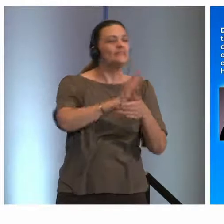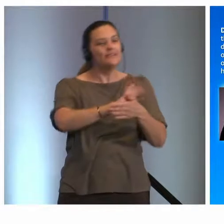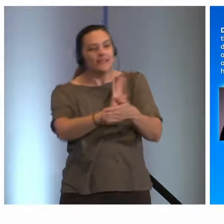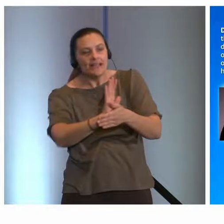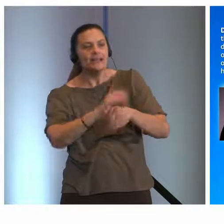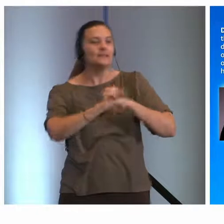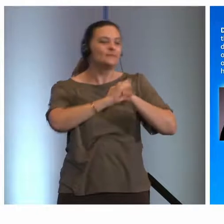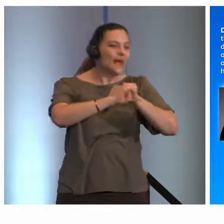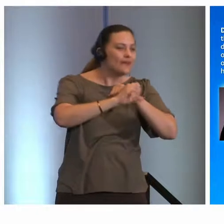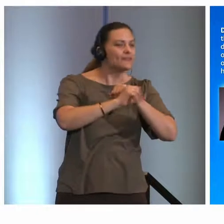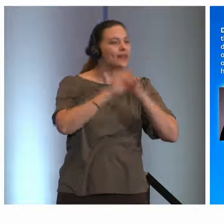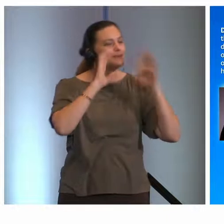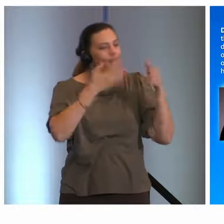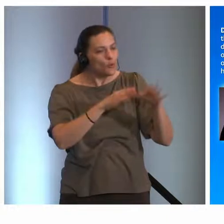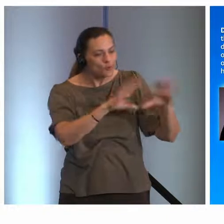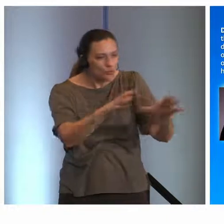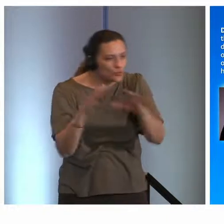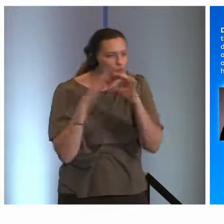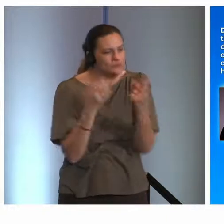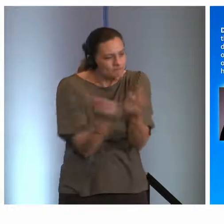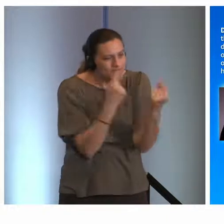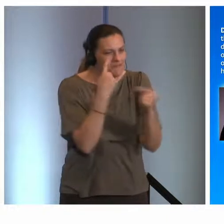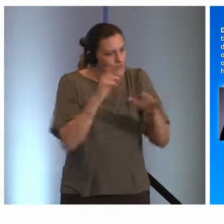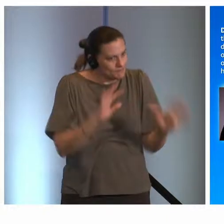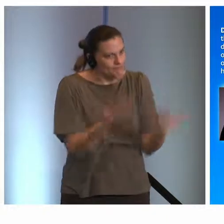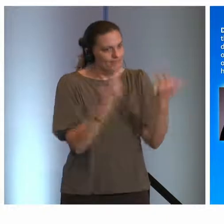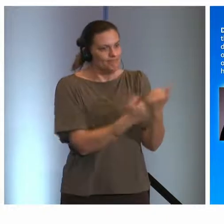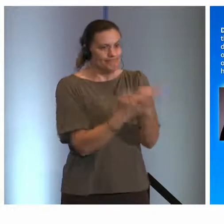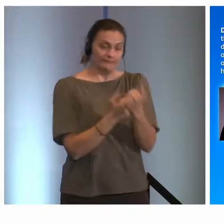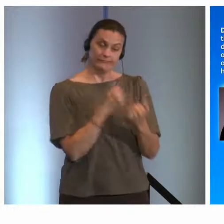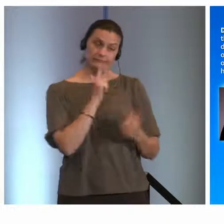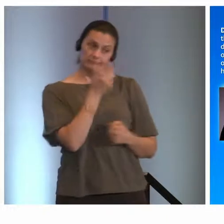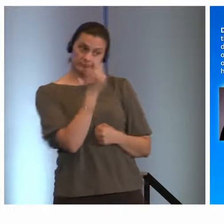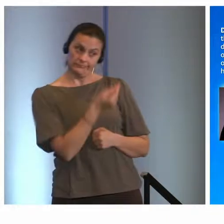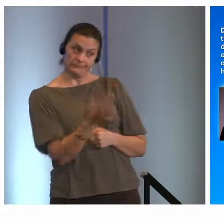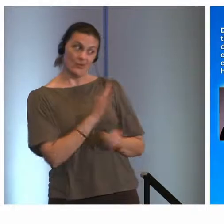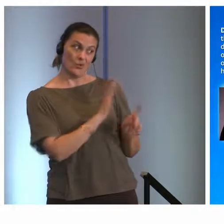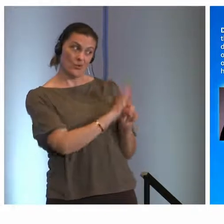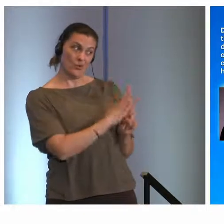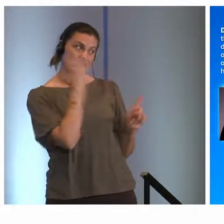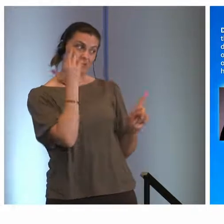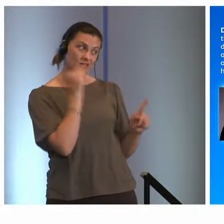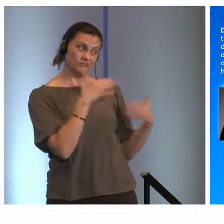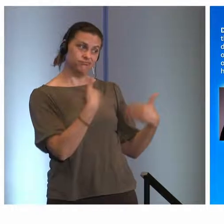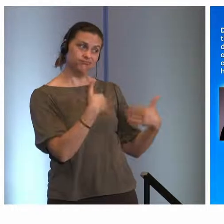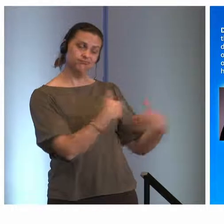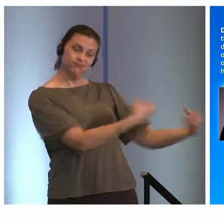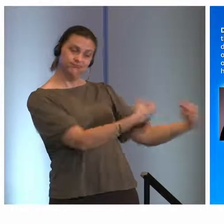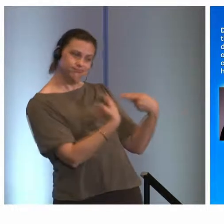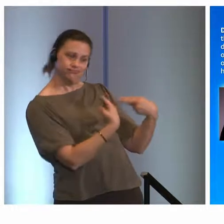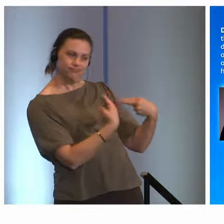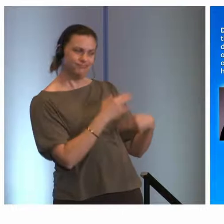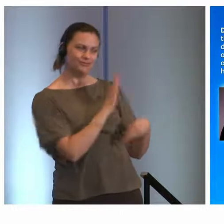improve portrayals consulted on hundreds of TV films advertising marketing campaigns and focus groups, so this is a